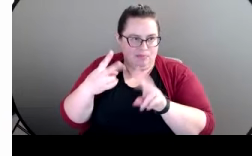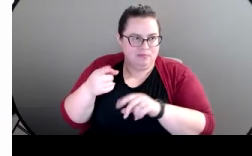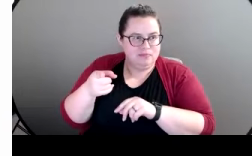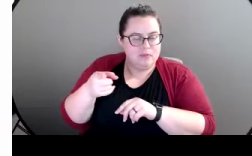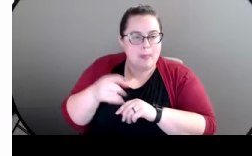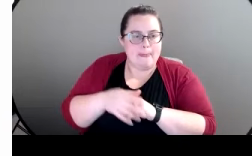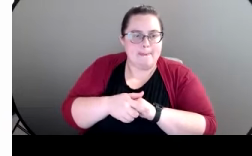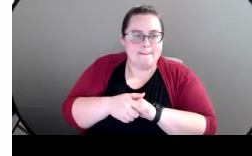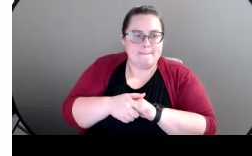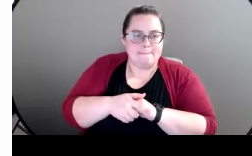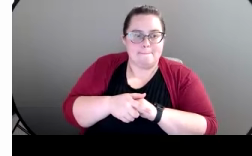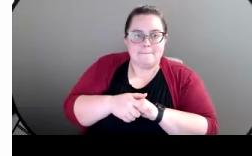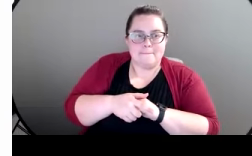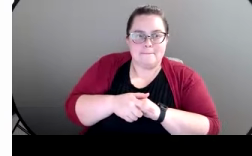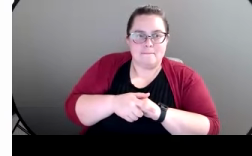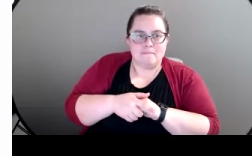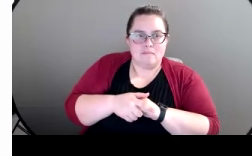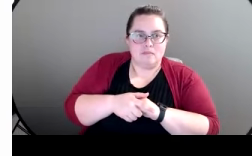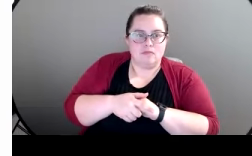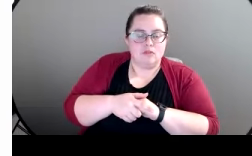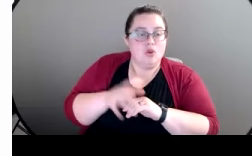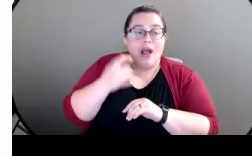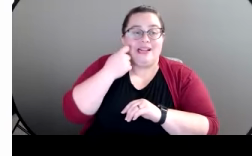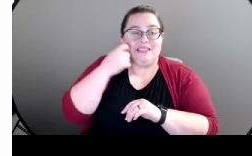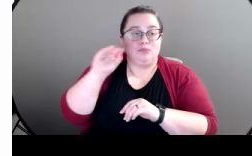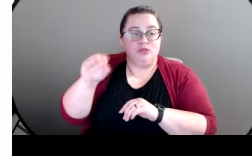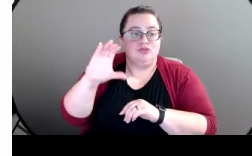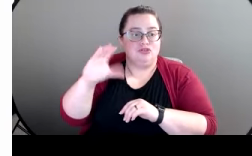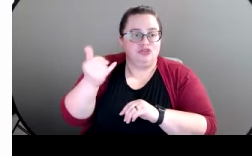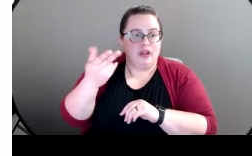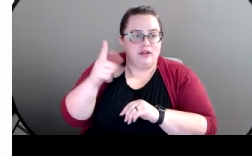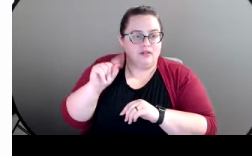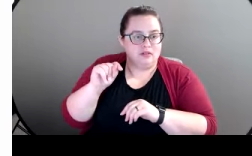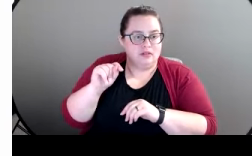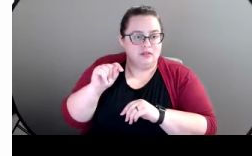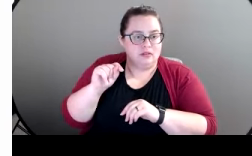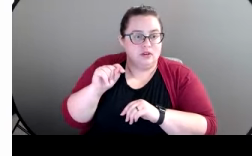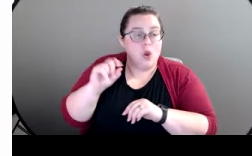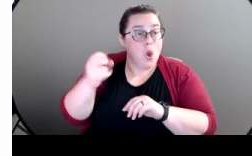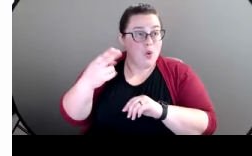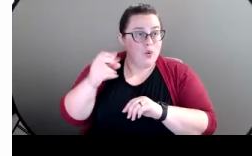Okay. I'll send you an email. Yeah, I just put it in the chat for you. Okay. Oh, well thank you.